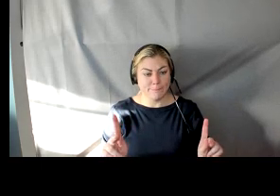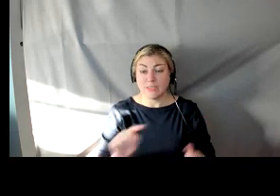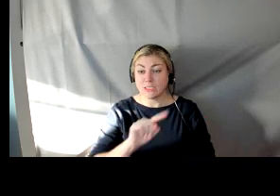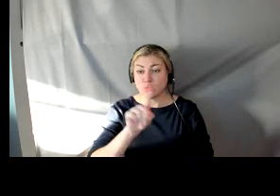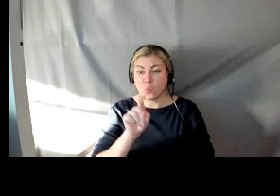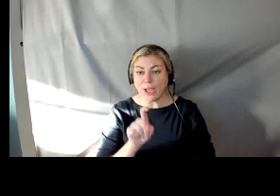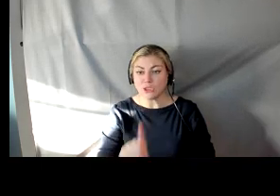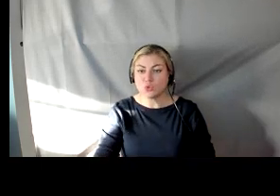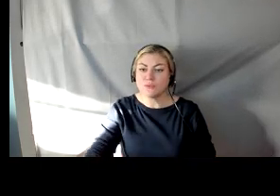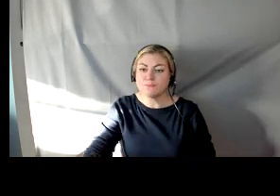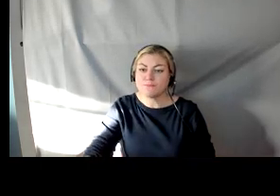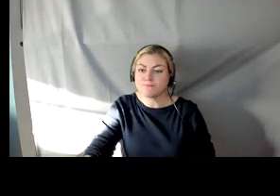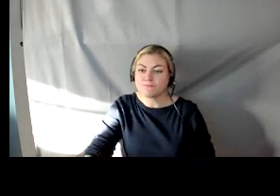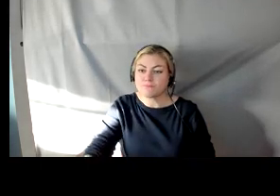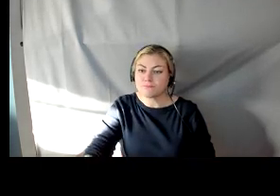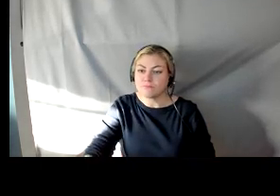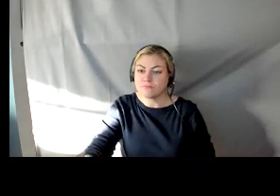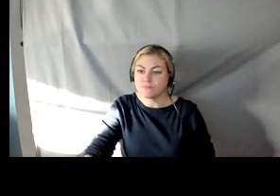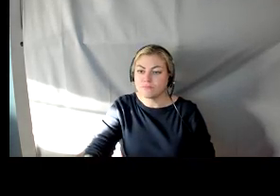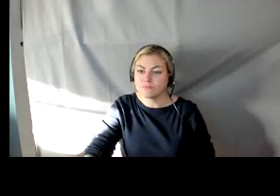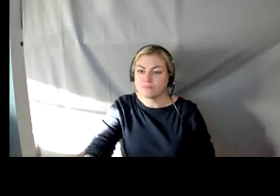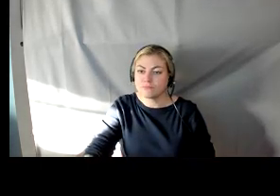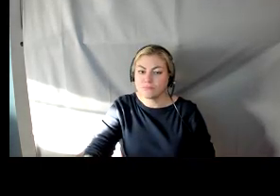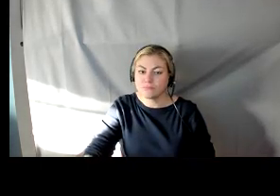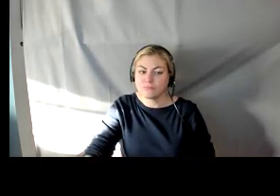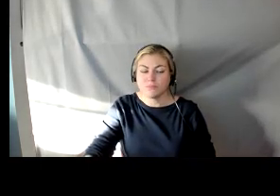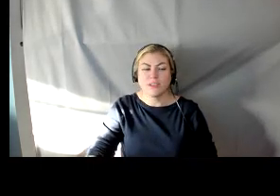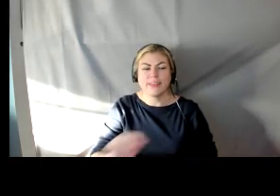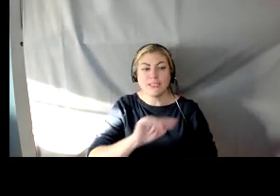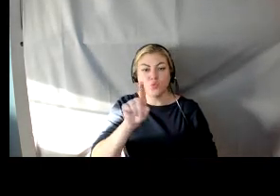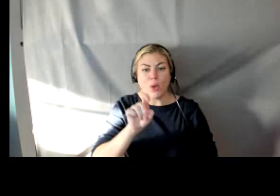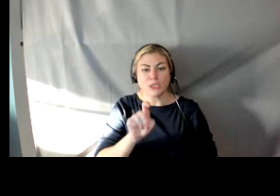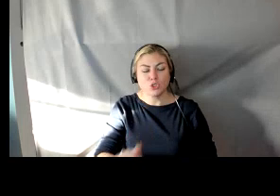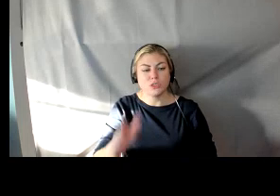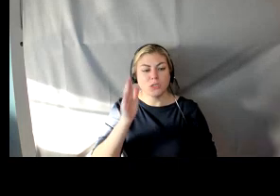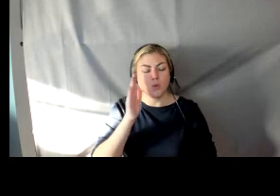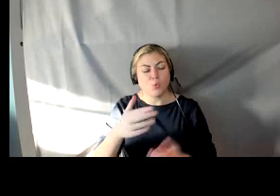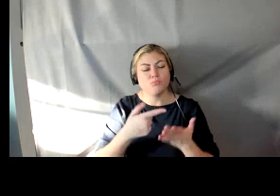but then we'll come back to them in a little bit and spend a little bit more